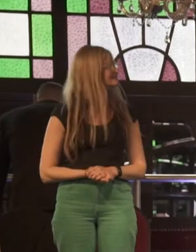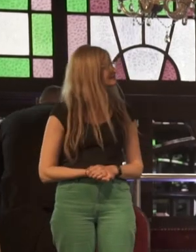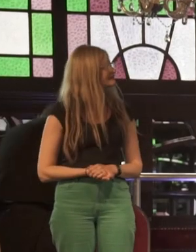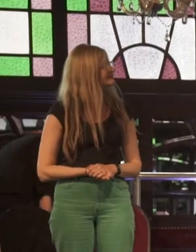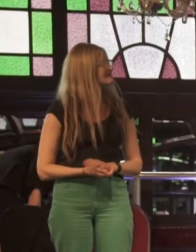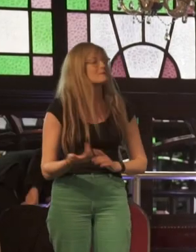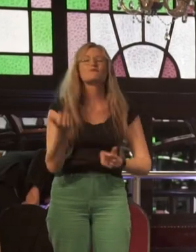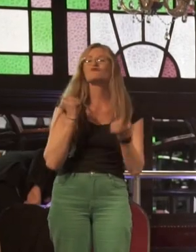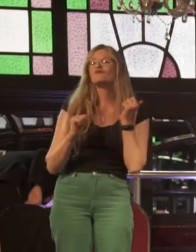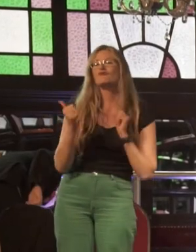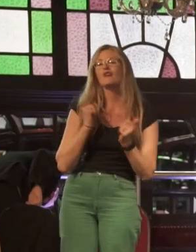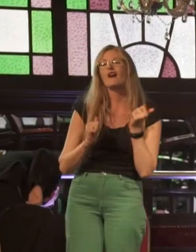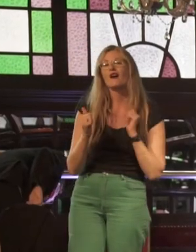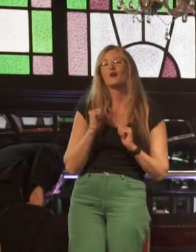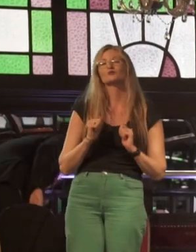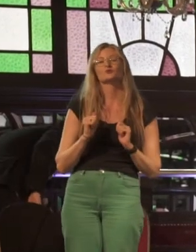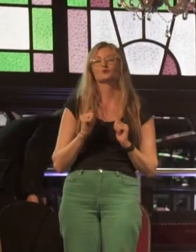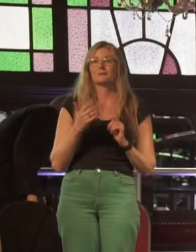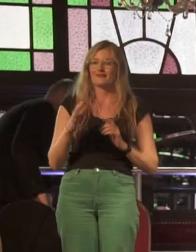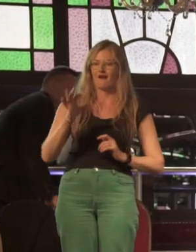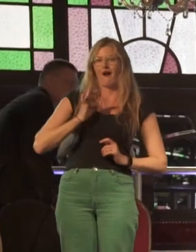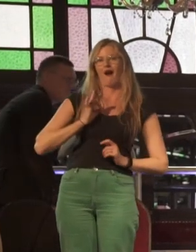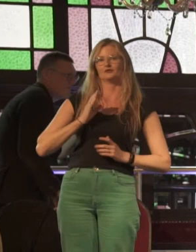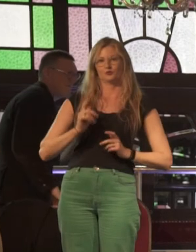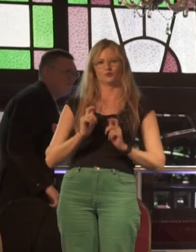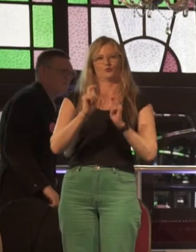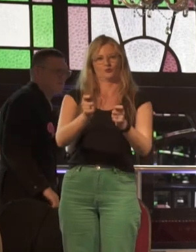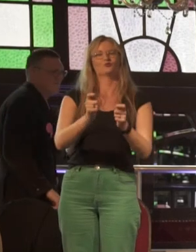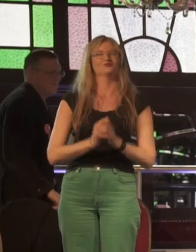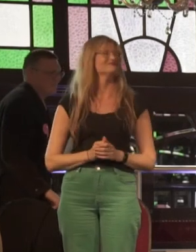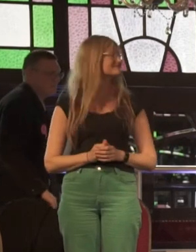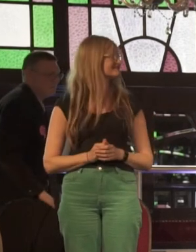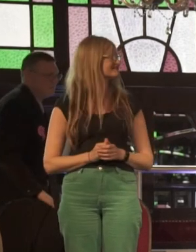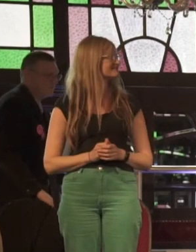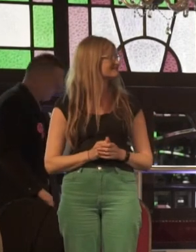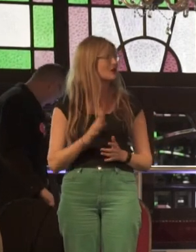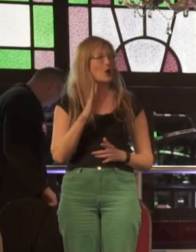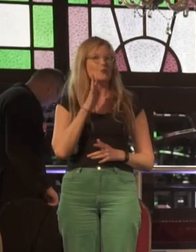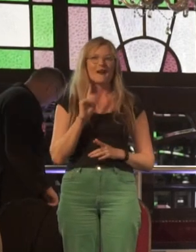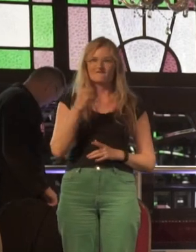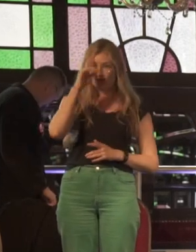My darlings, I am so proud to be asked to present this award. When I first heard about it, I was a bit like, what do you mean?